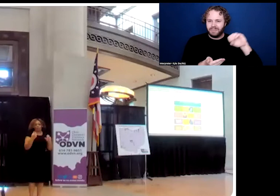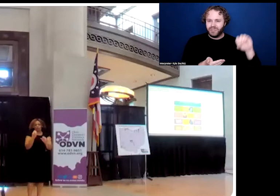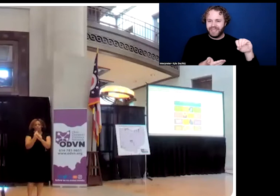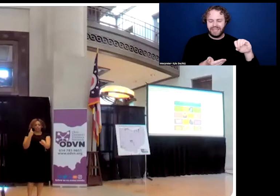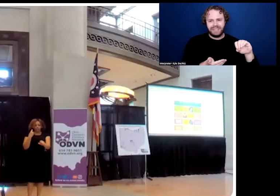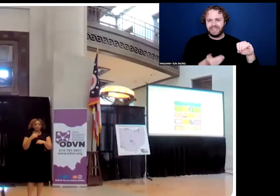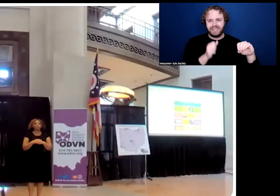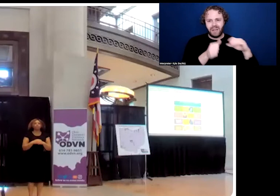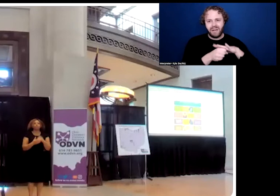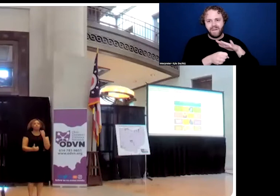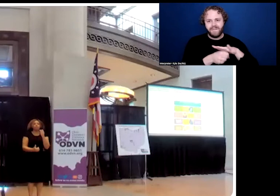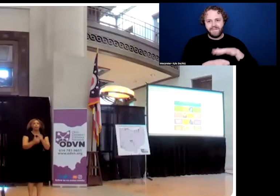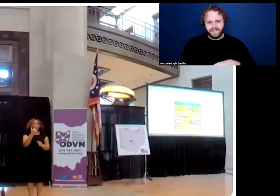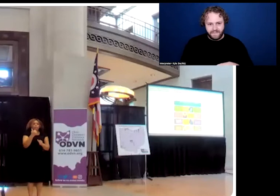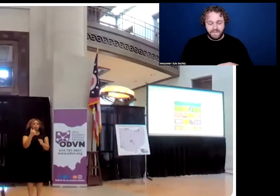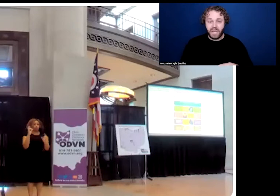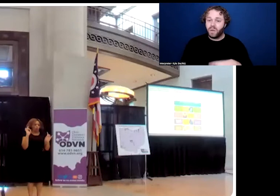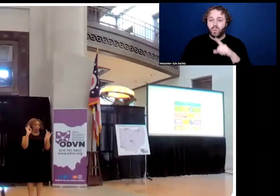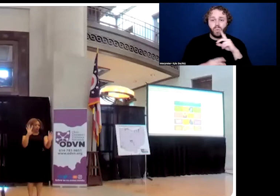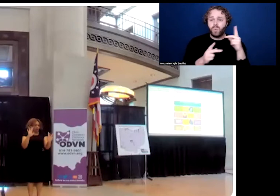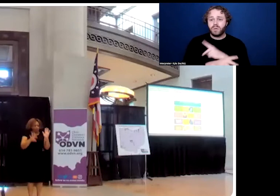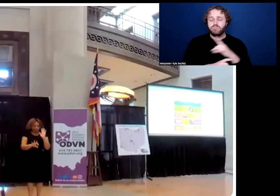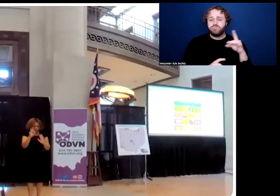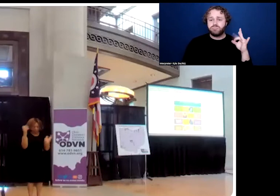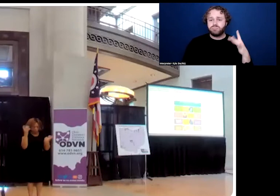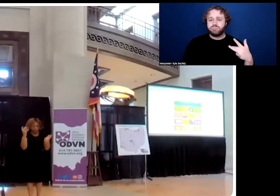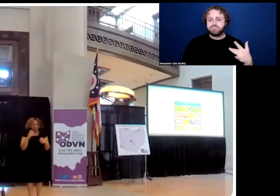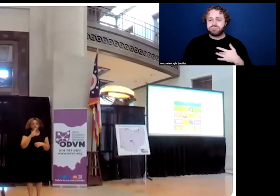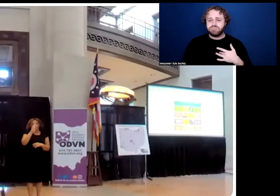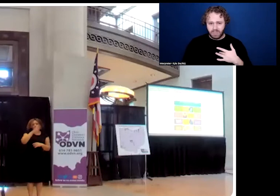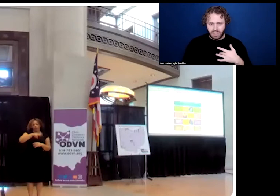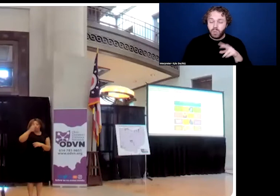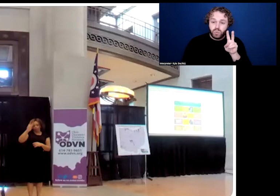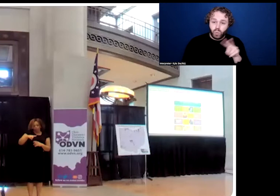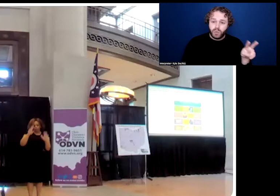The most disturbing finding from our report was that 22 children and babies were killed.